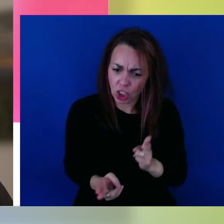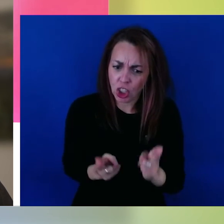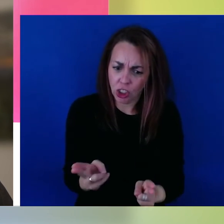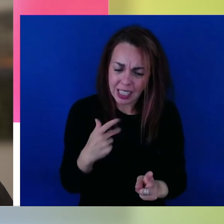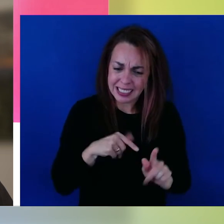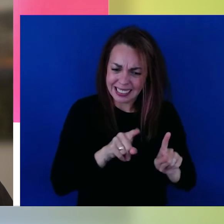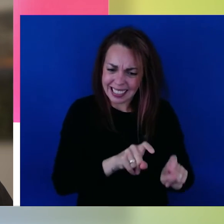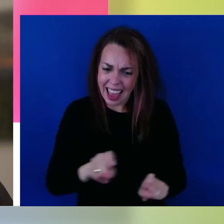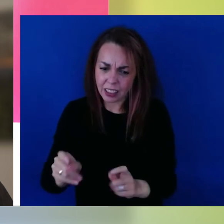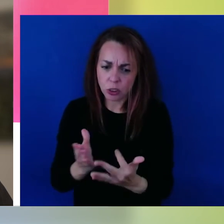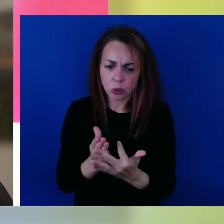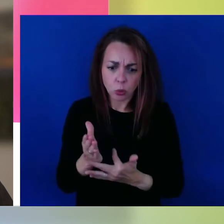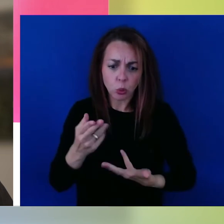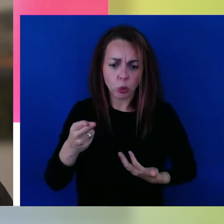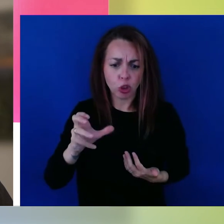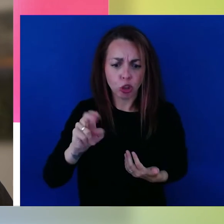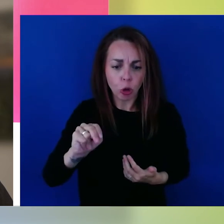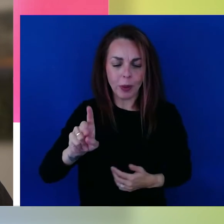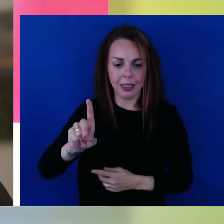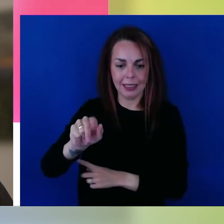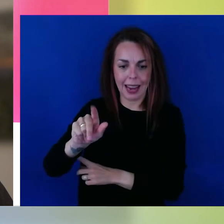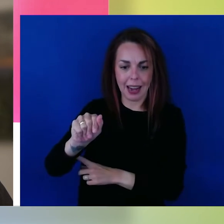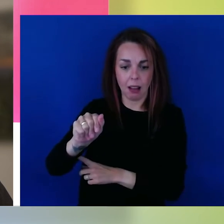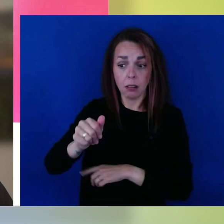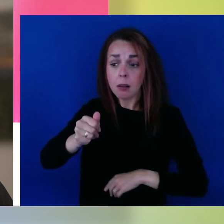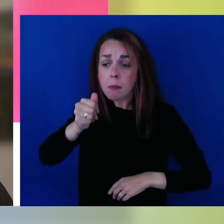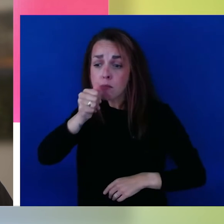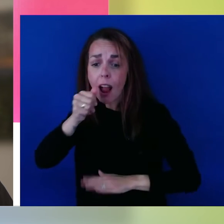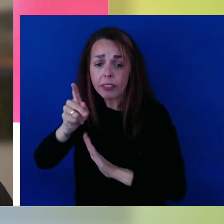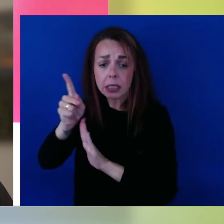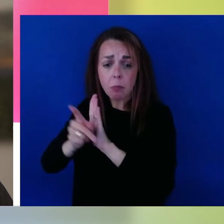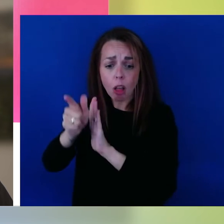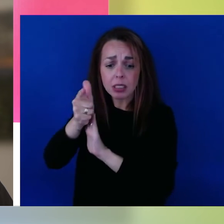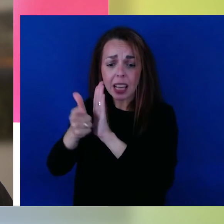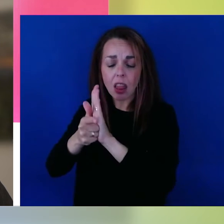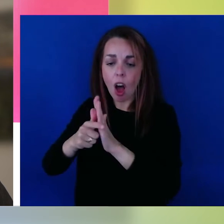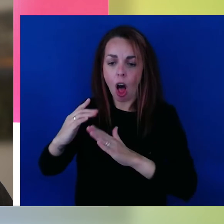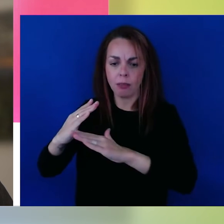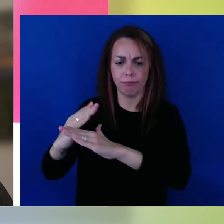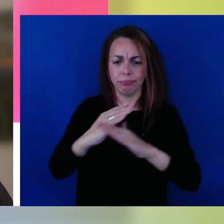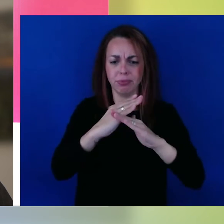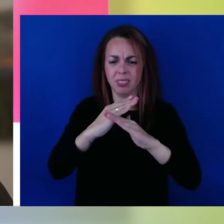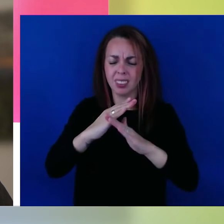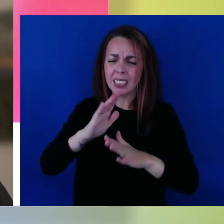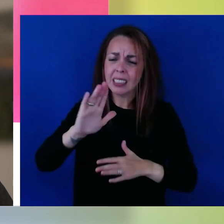these privacy policies can create walls when a mere speed bump would do.